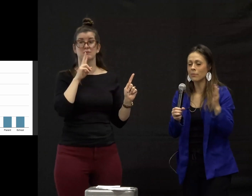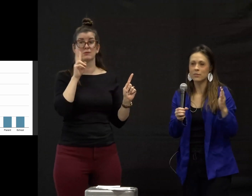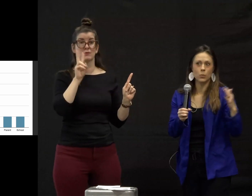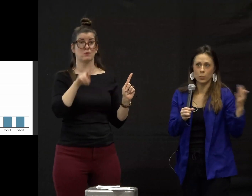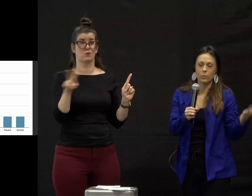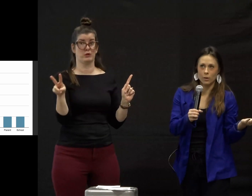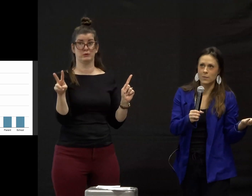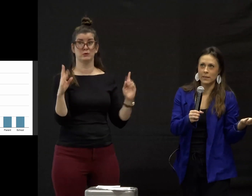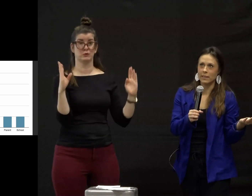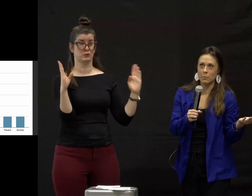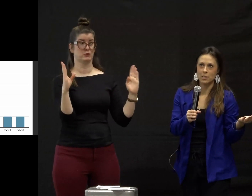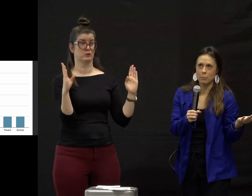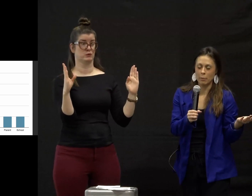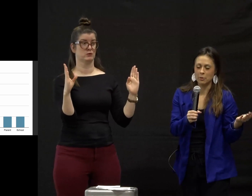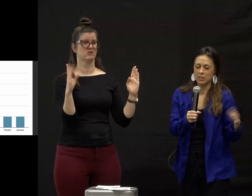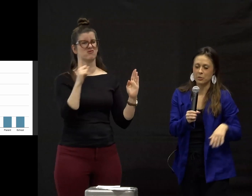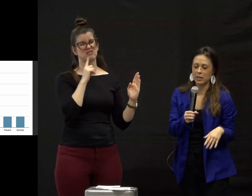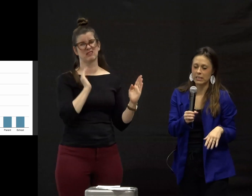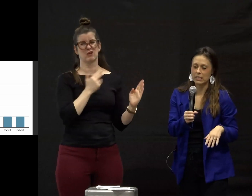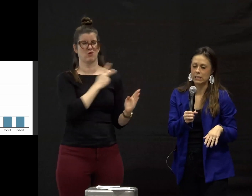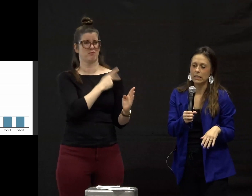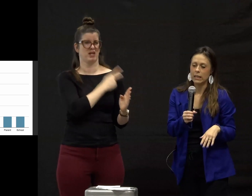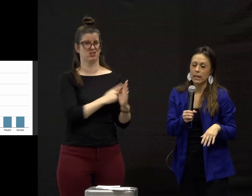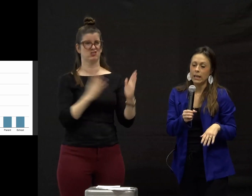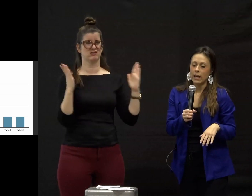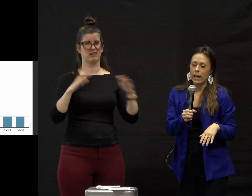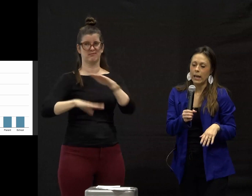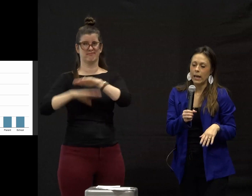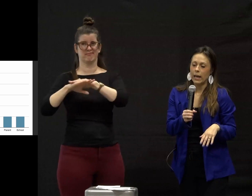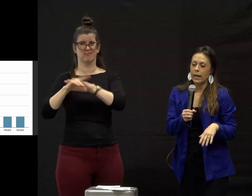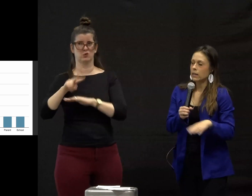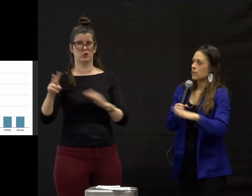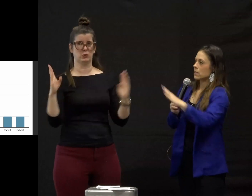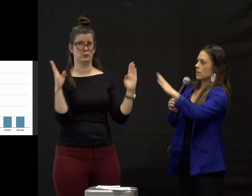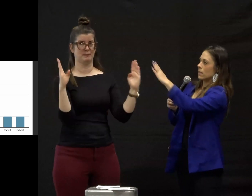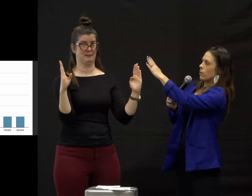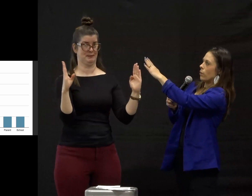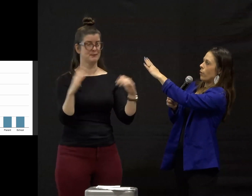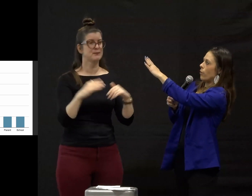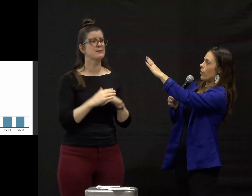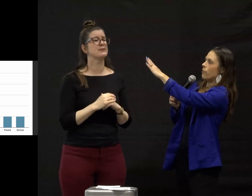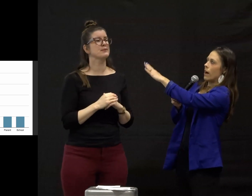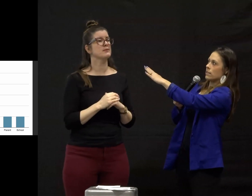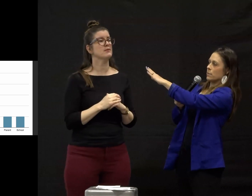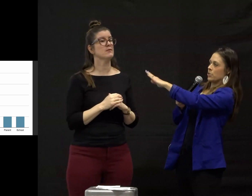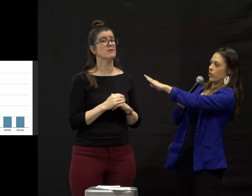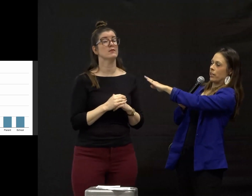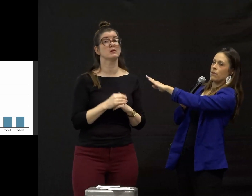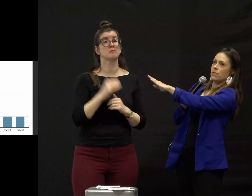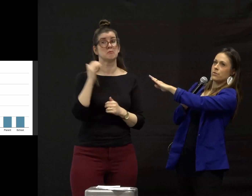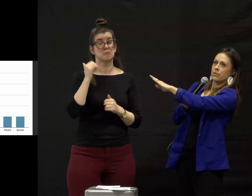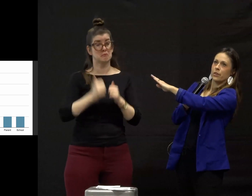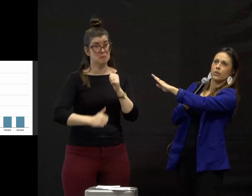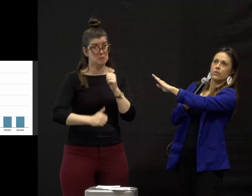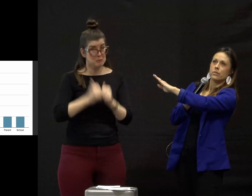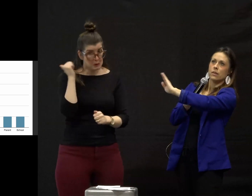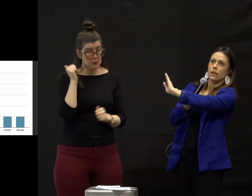is ultimately the patient population we can see. And the vast majority of these referrals